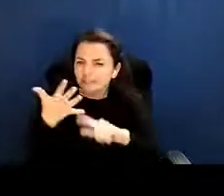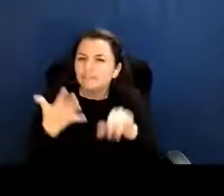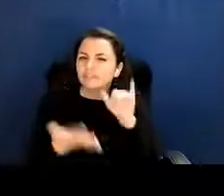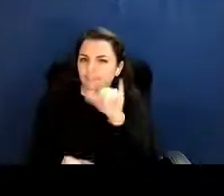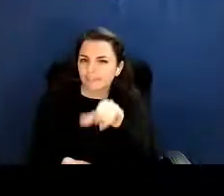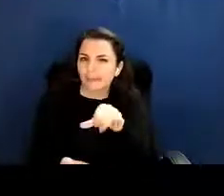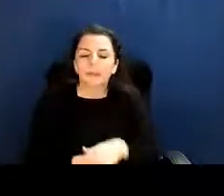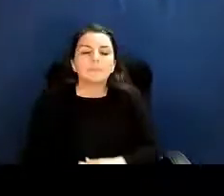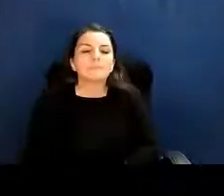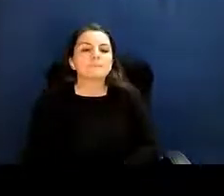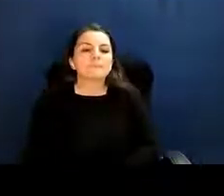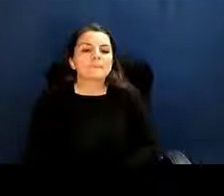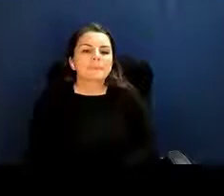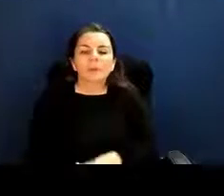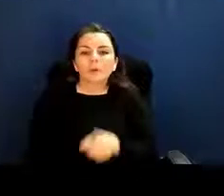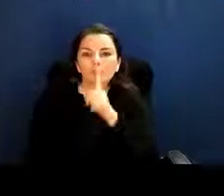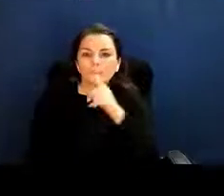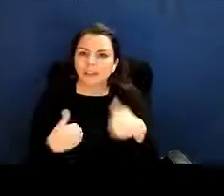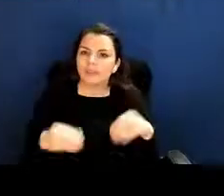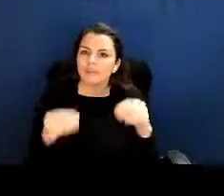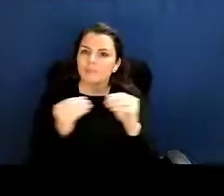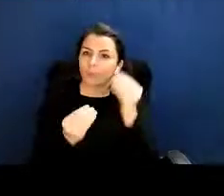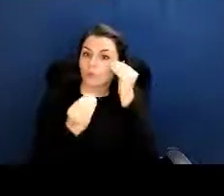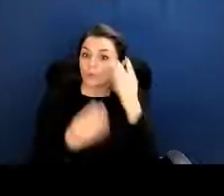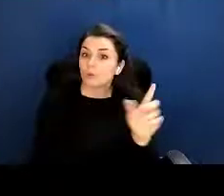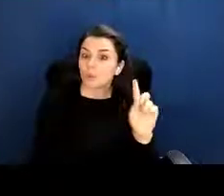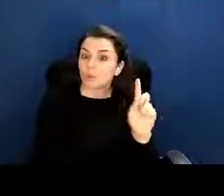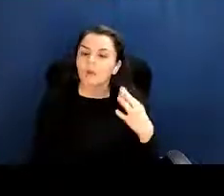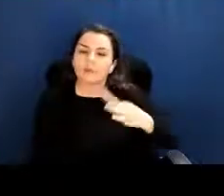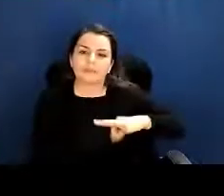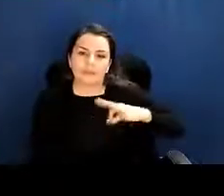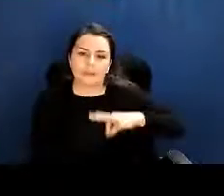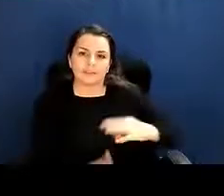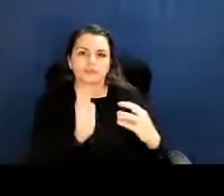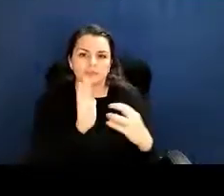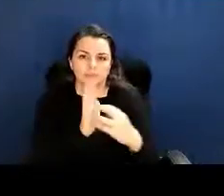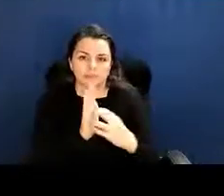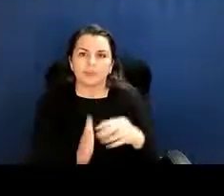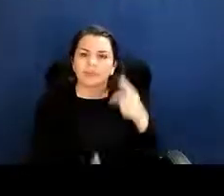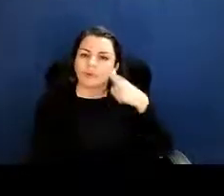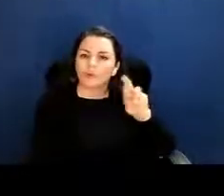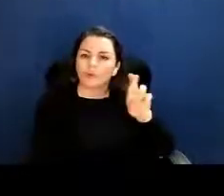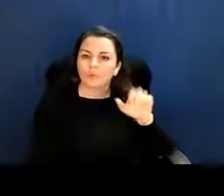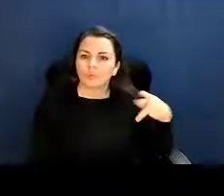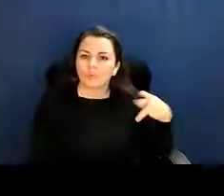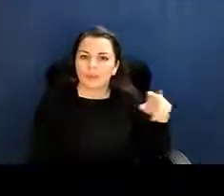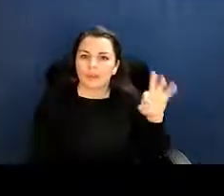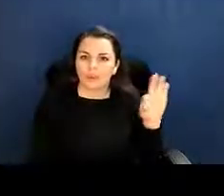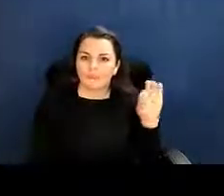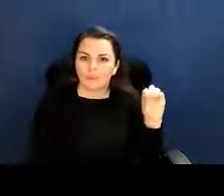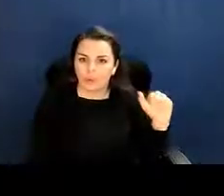This is spelled out in greater detail in the eligibility section of the REAP FOA. So, if you have questions about that,